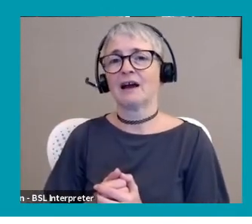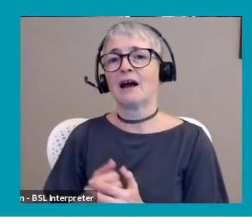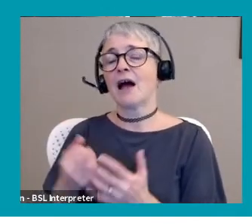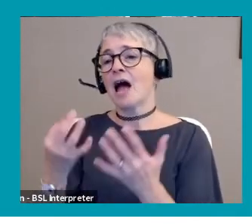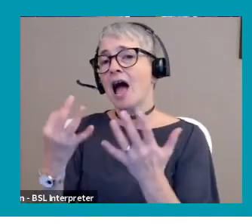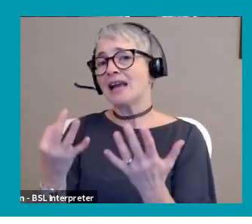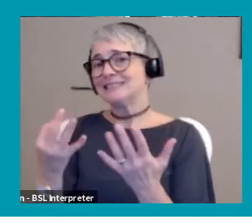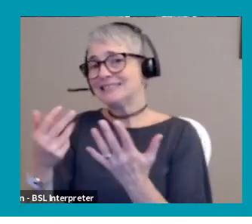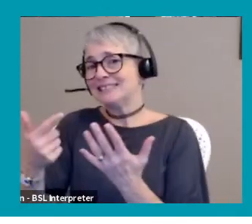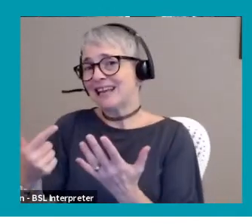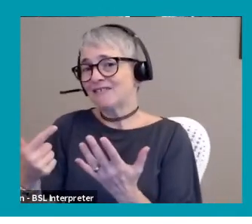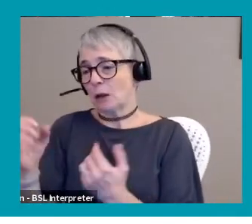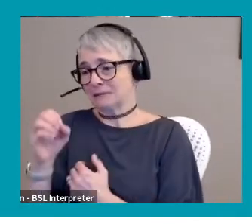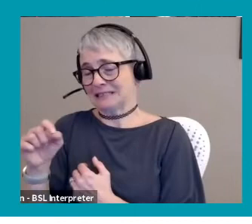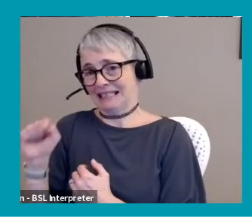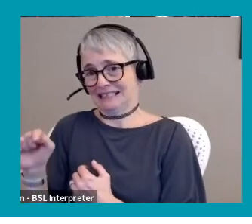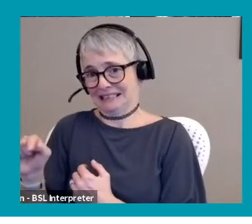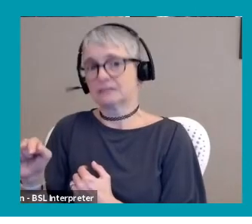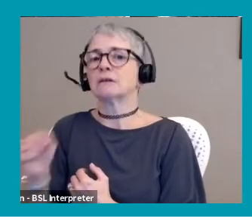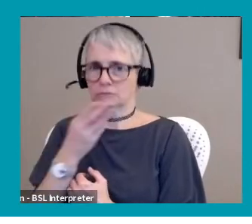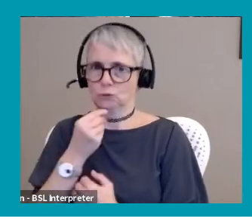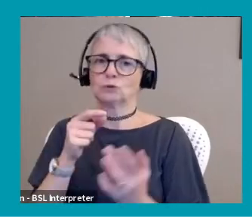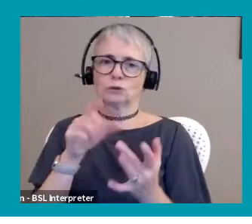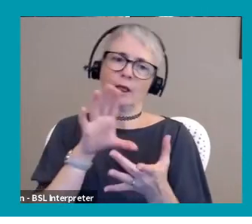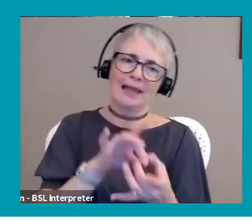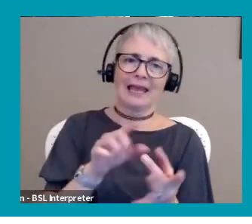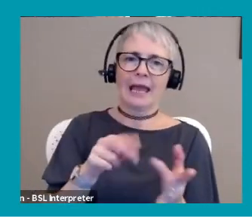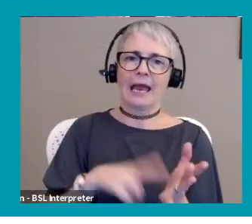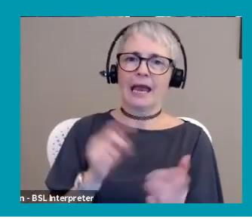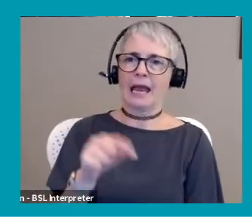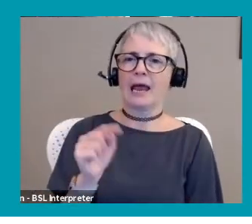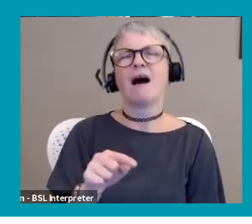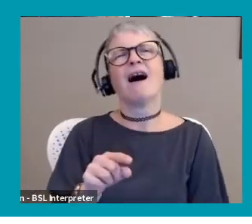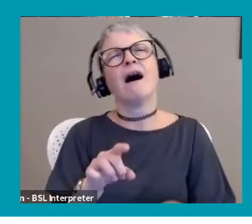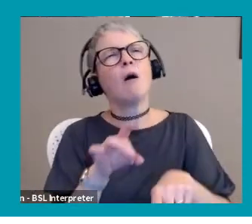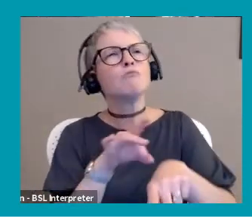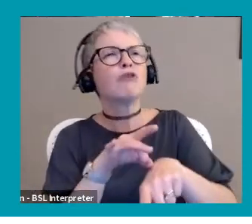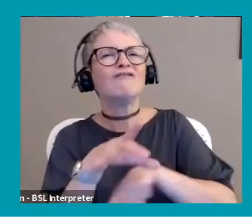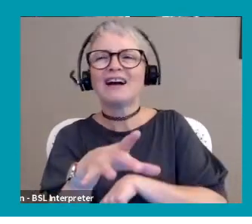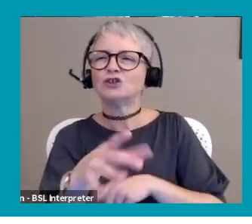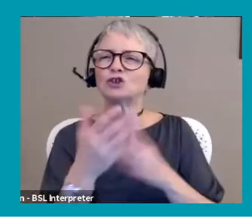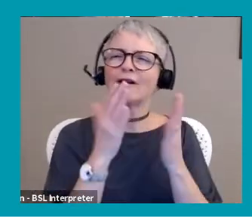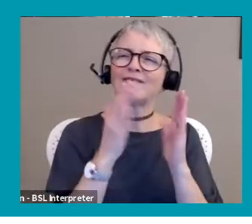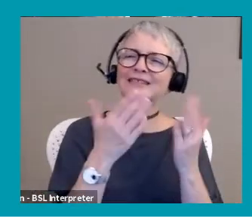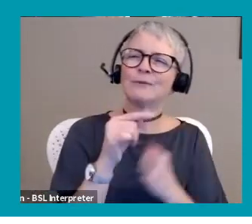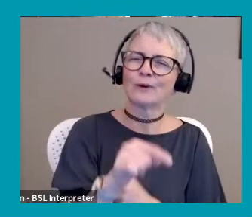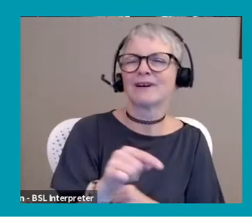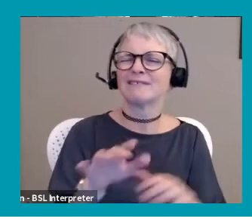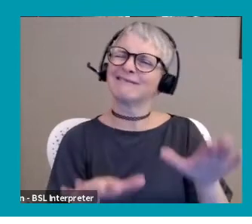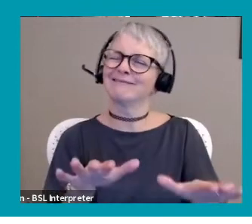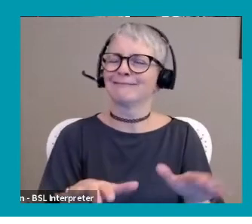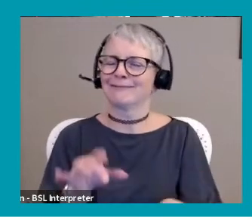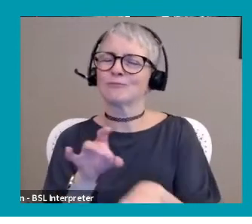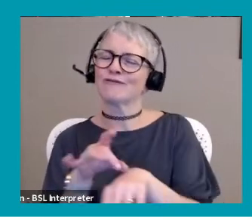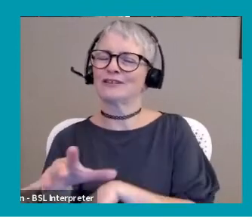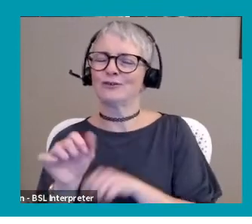or to many. So you can use it to do